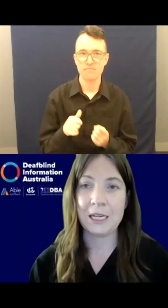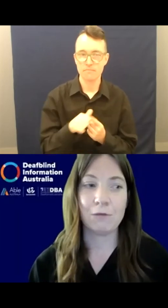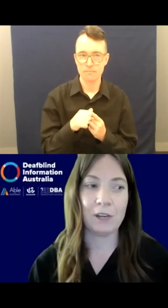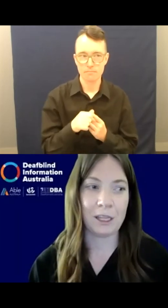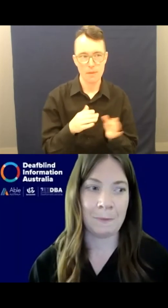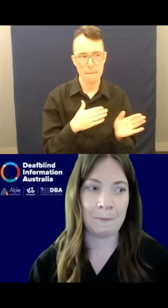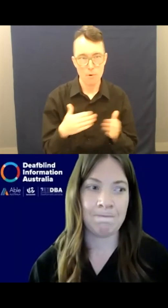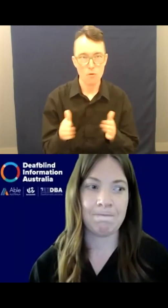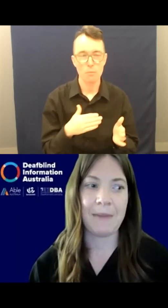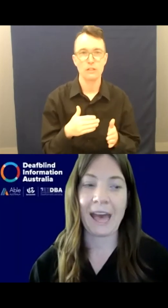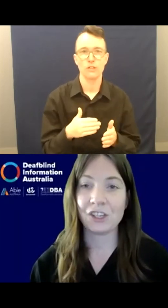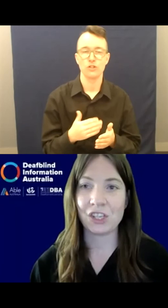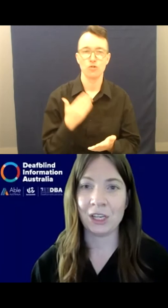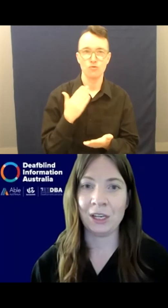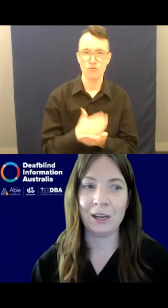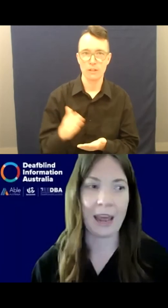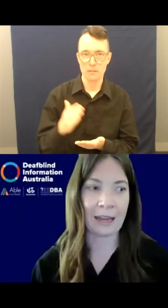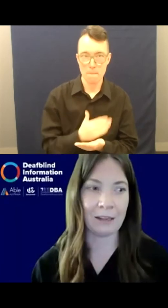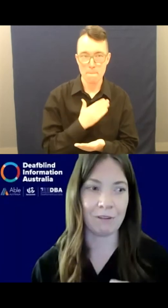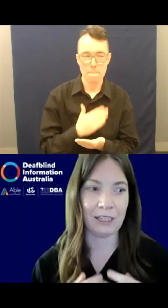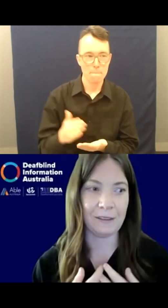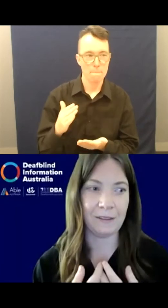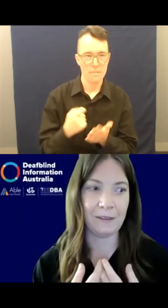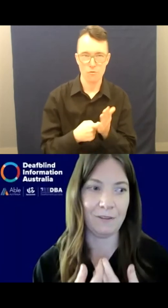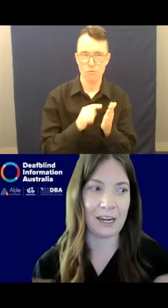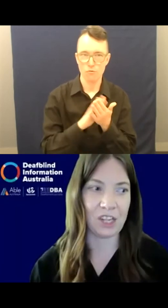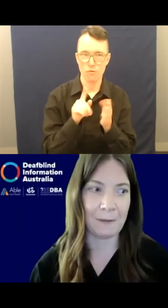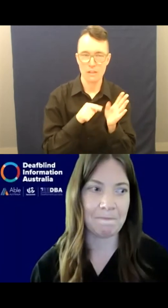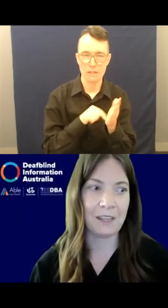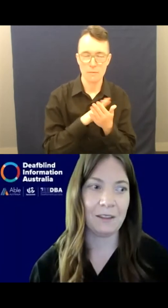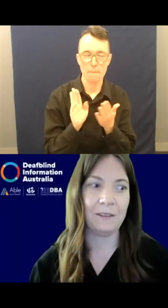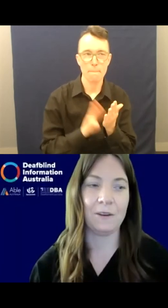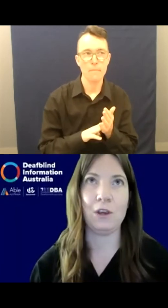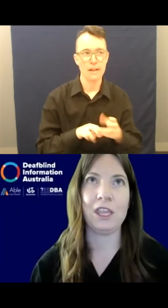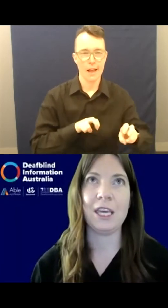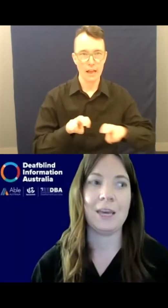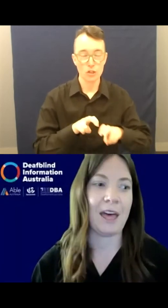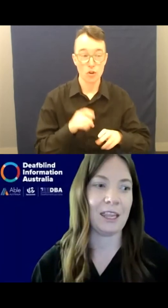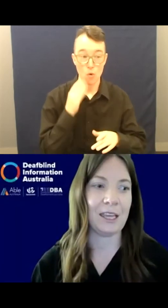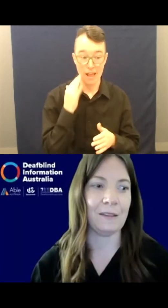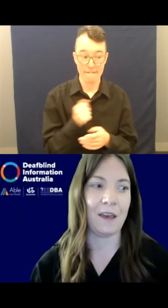rhythm, action and the release of energy. So thinking about things like